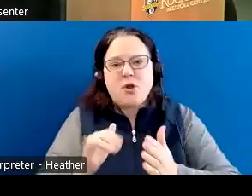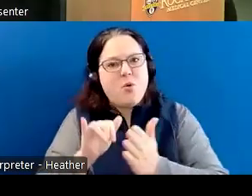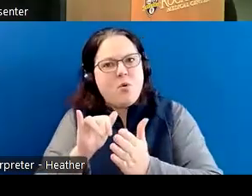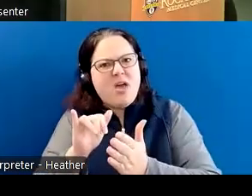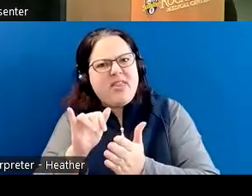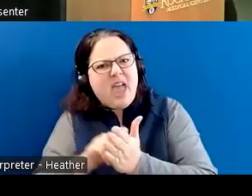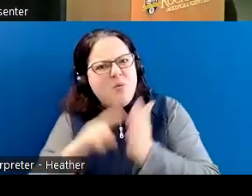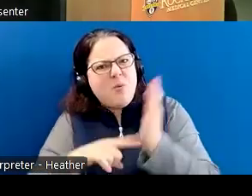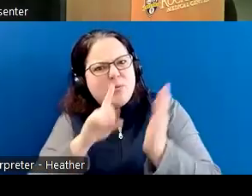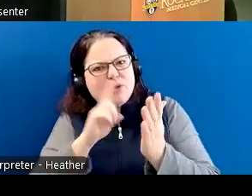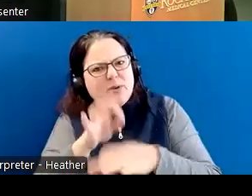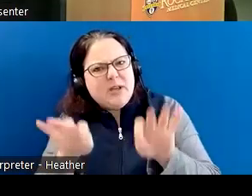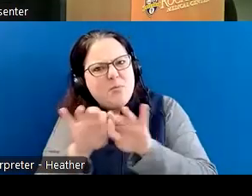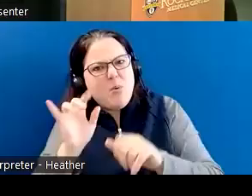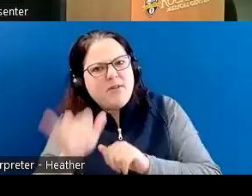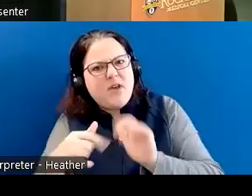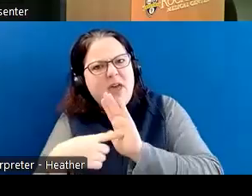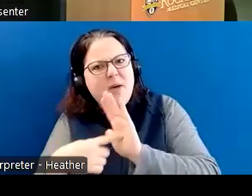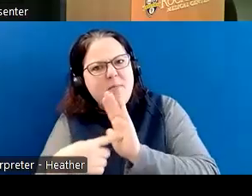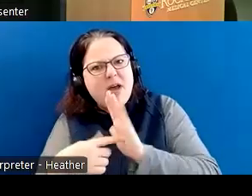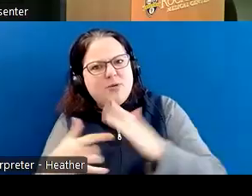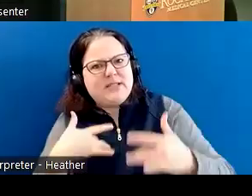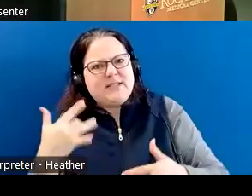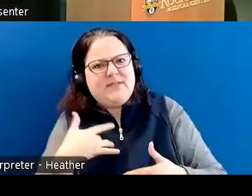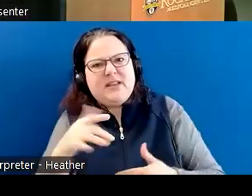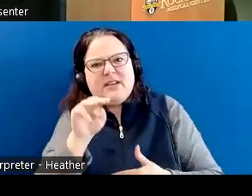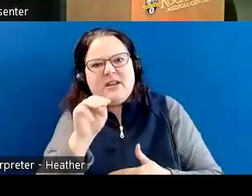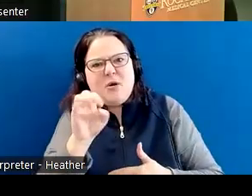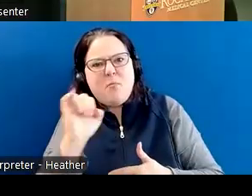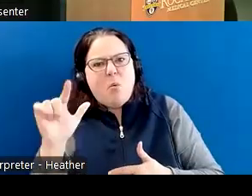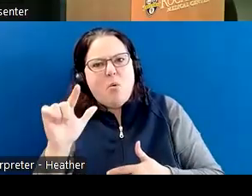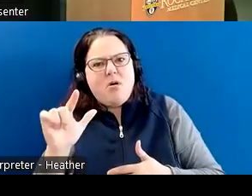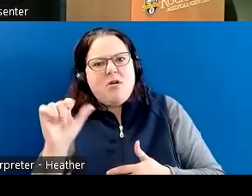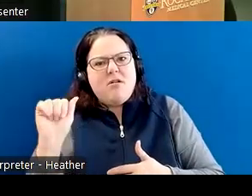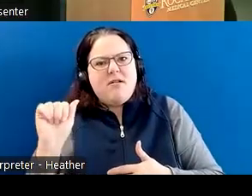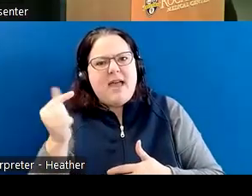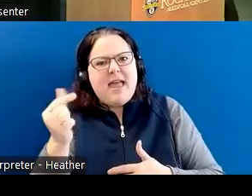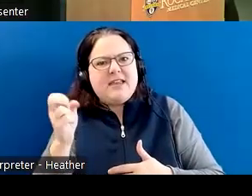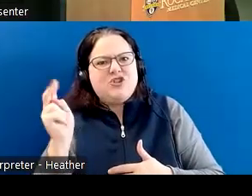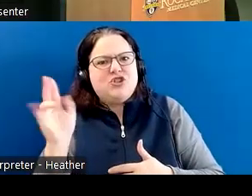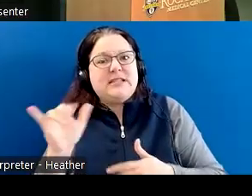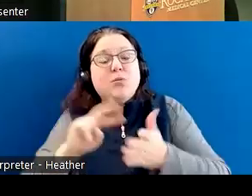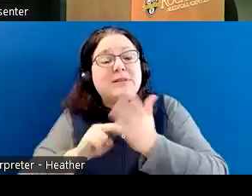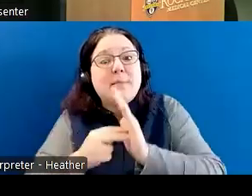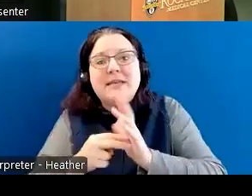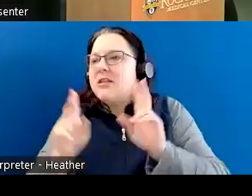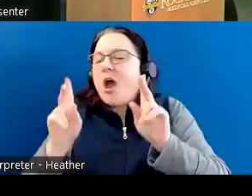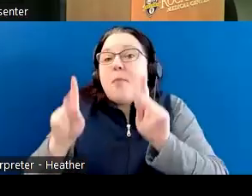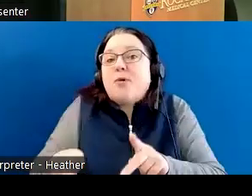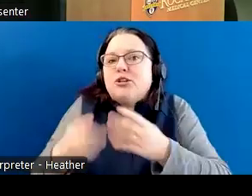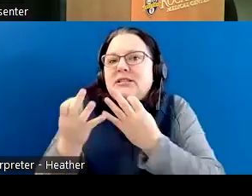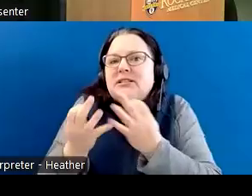this notion of moral agency or as she defined it a person's freedom to aspire to a good life in a way